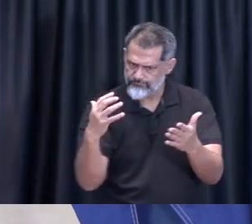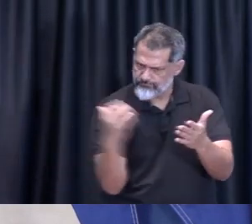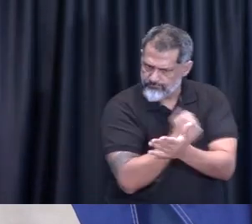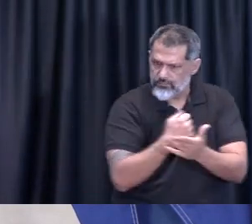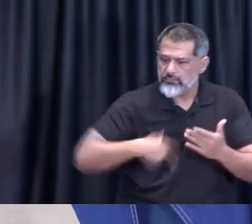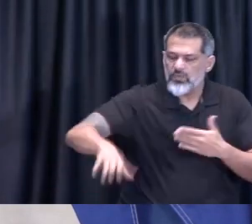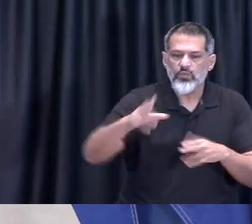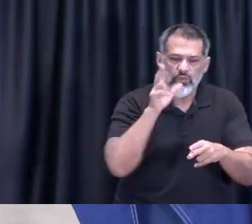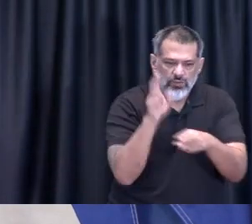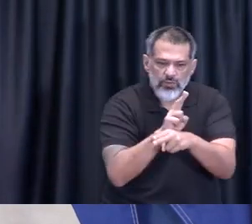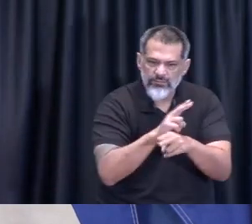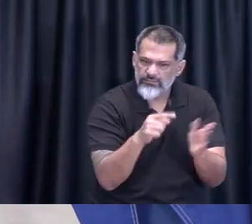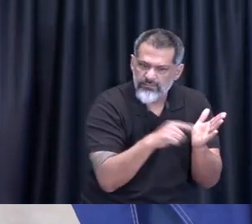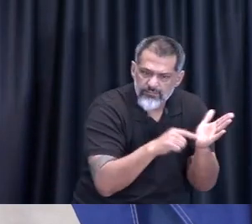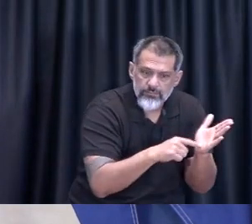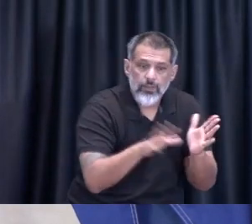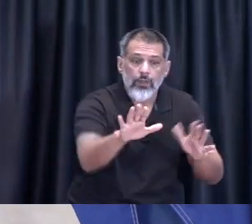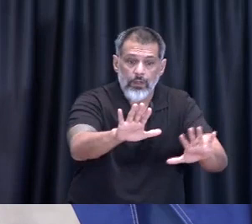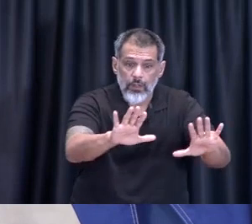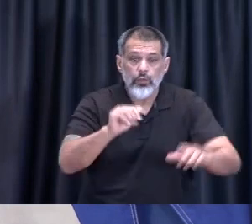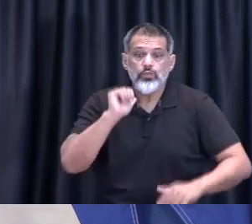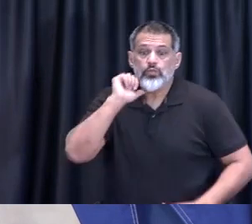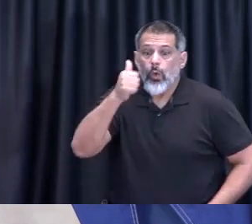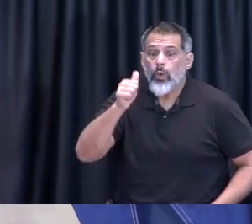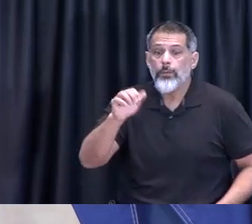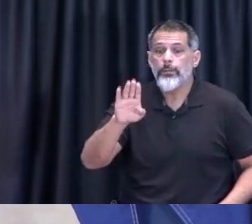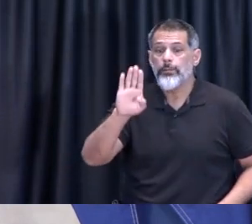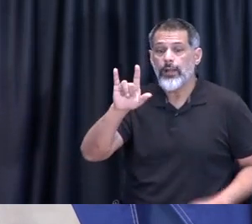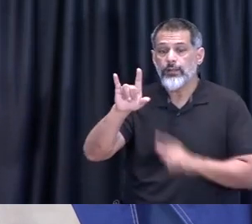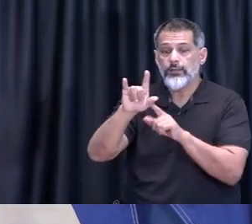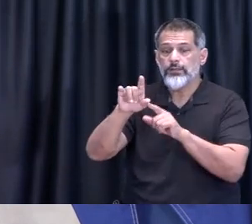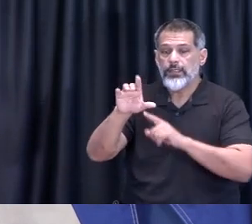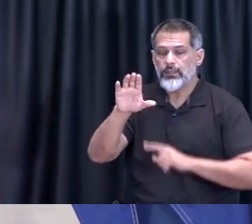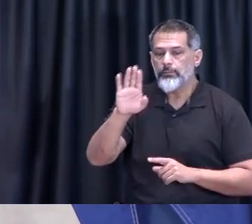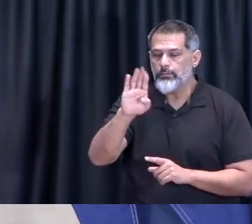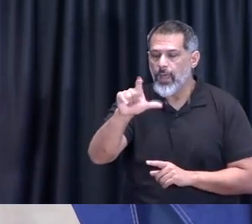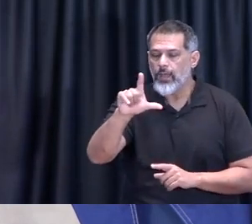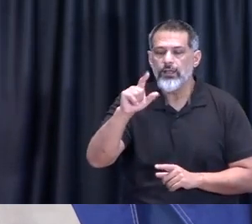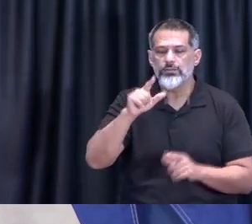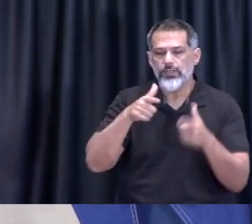Tomorrow is Bell Let's Talk Day and I look forward to both taking part and also to doing my part to encourage